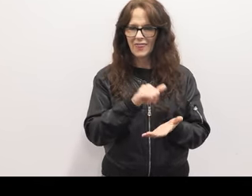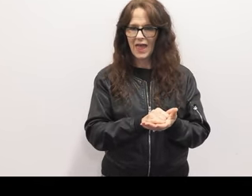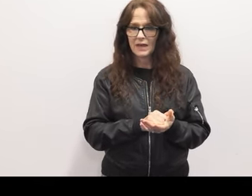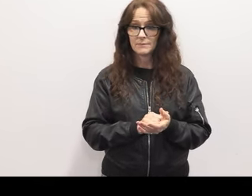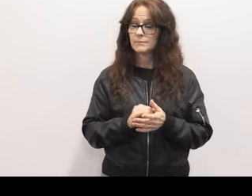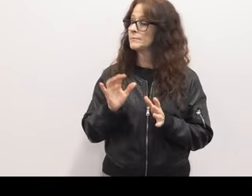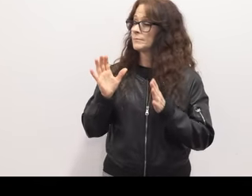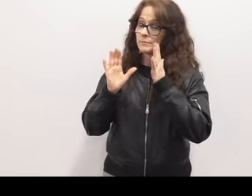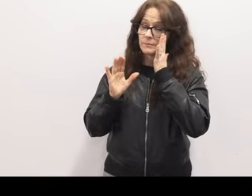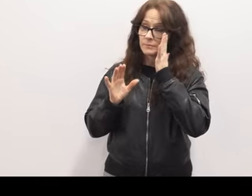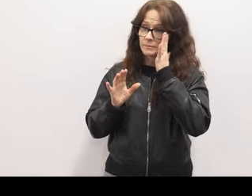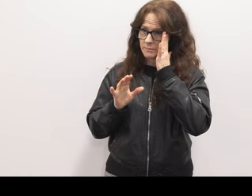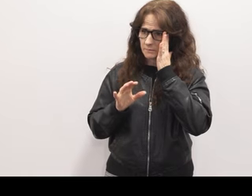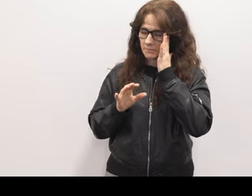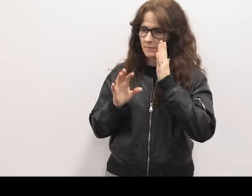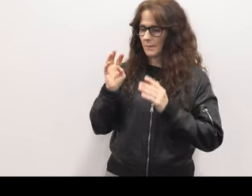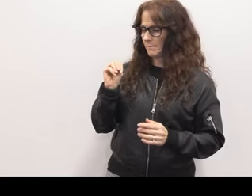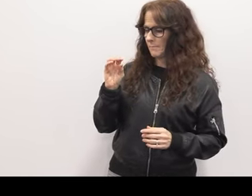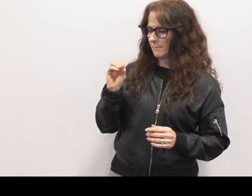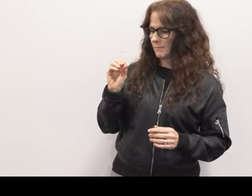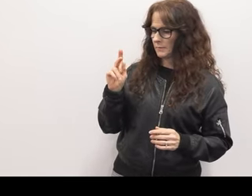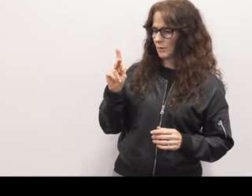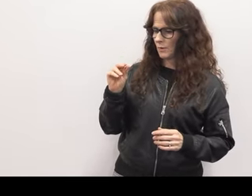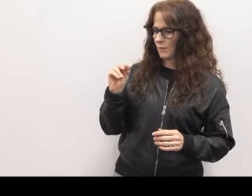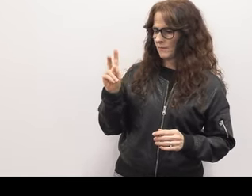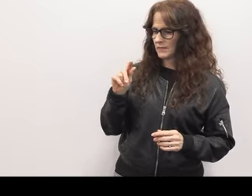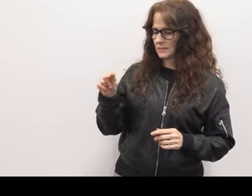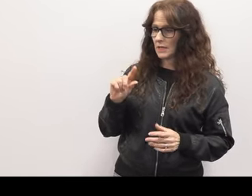[Jill Baker] And to answer your, oh, go ahead. [Brian Moskovitz] The current for this graduating 2023 class,